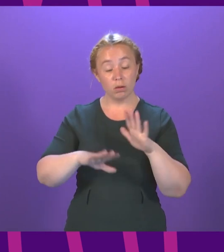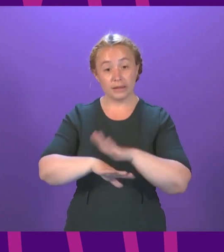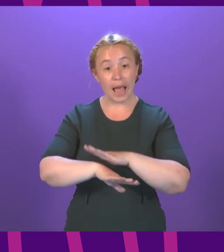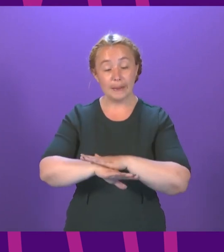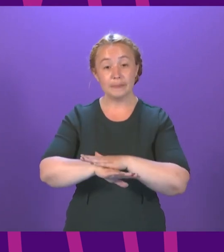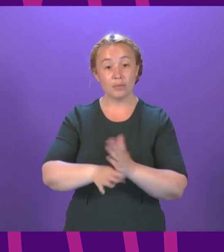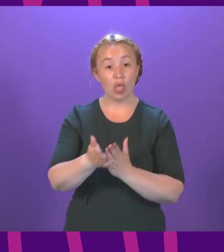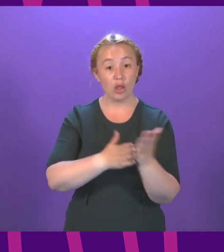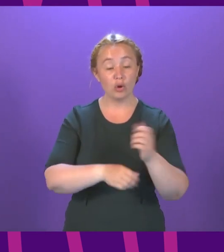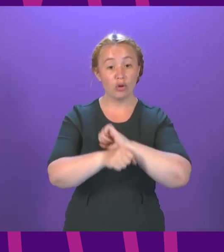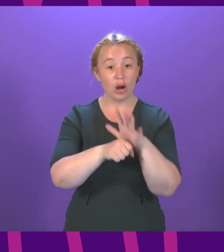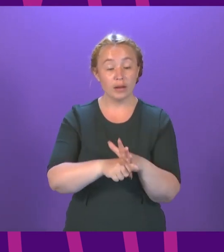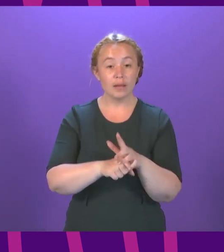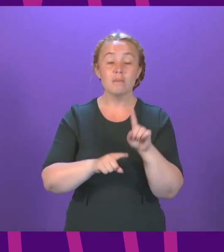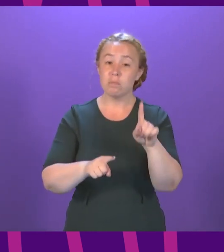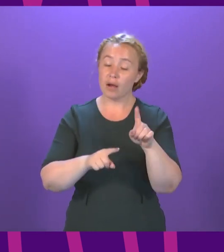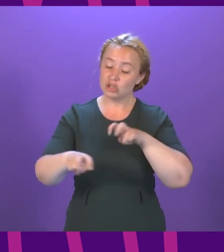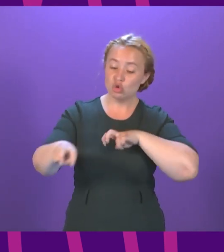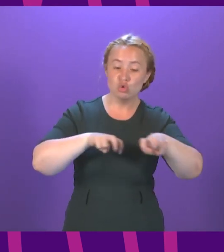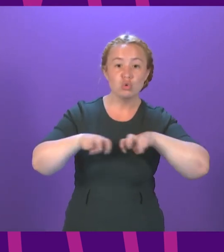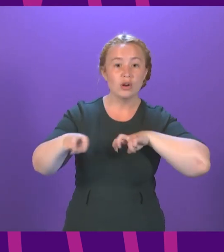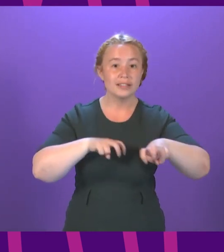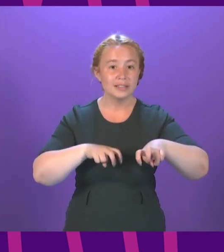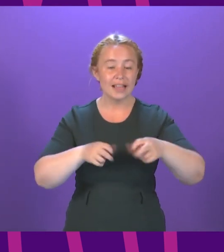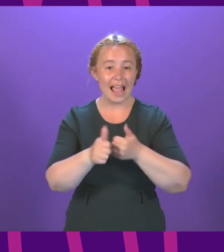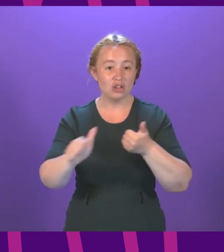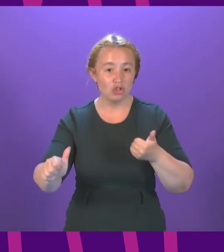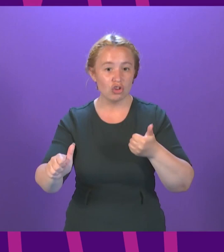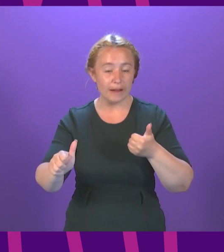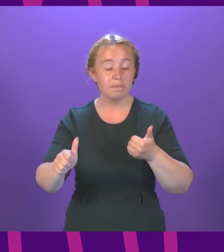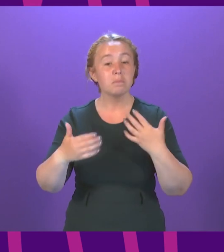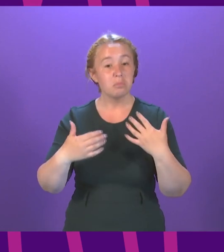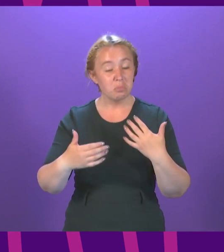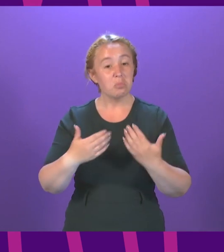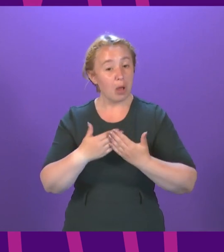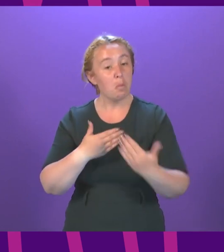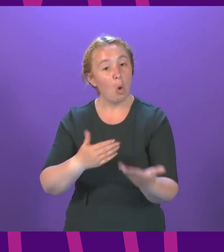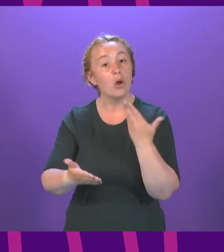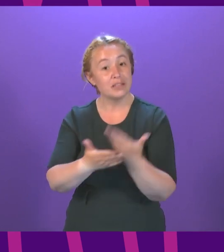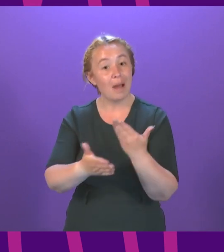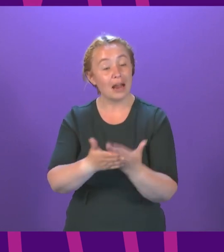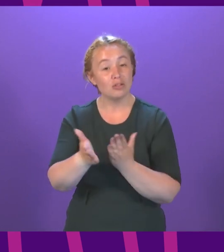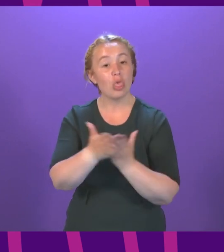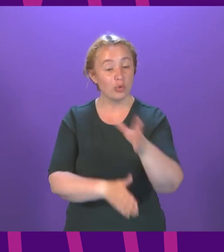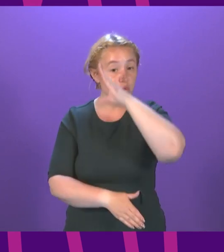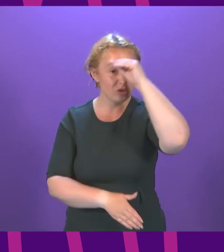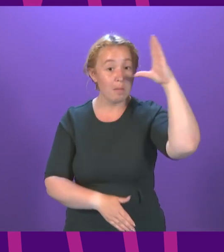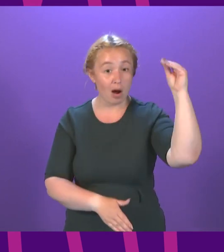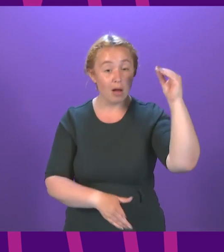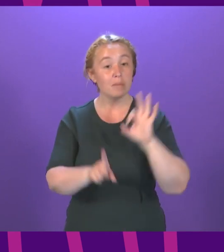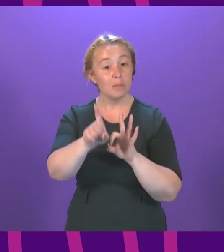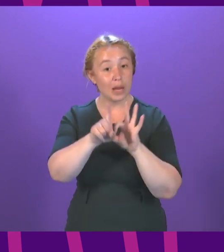in more positive news, it is seeing healthy demand over the summer months, which is encouraging.